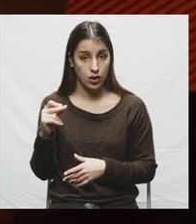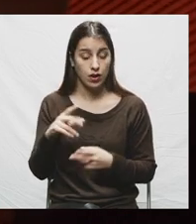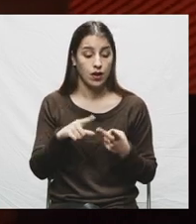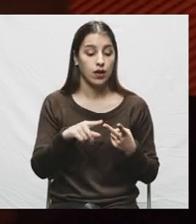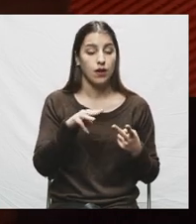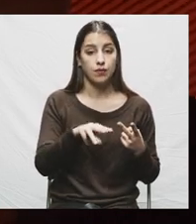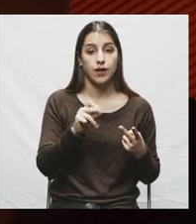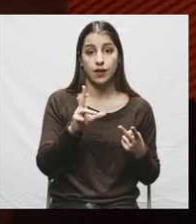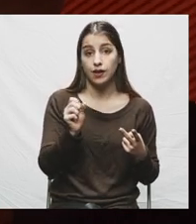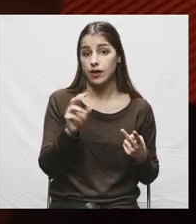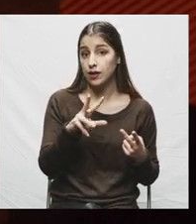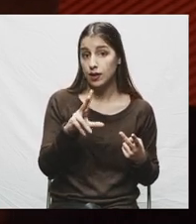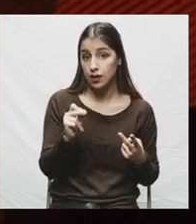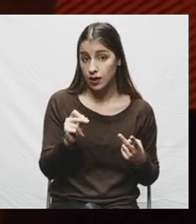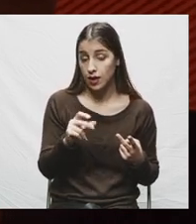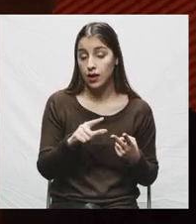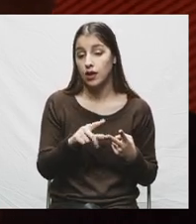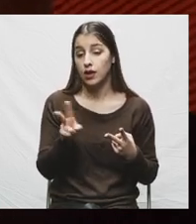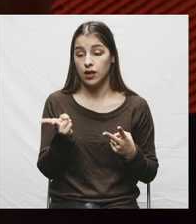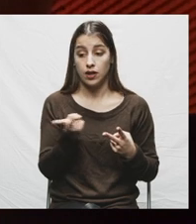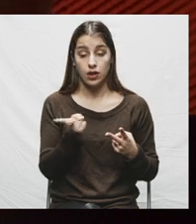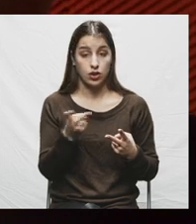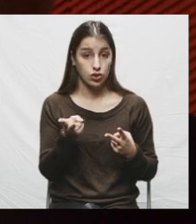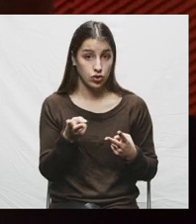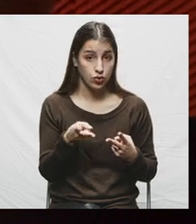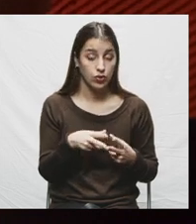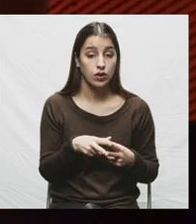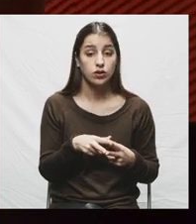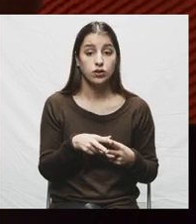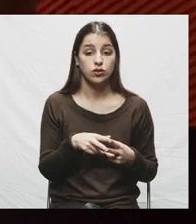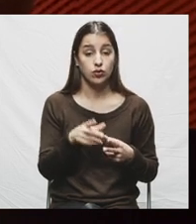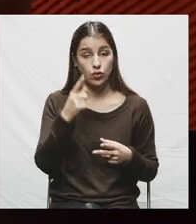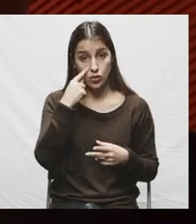and Margarida Bettencourt from Gulbenkian, returning from an unpaid leave